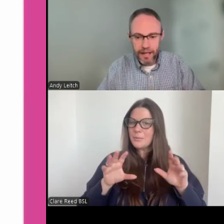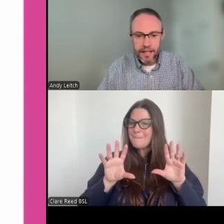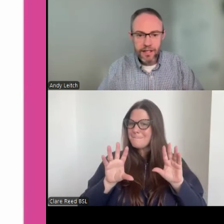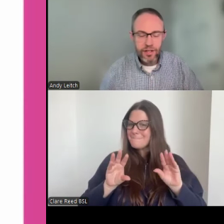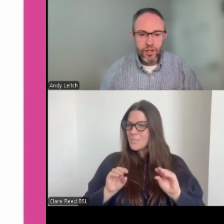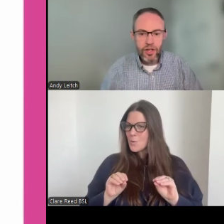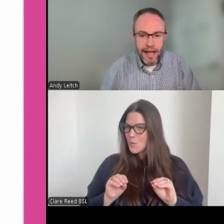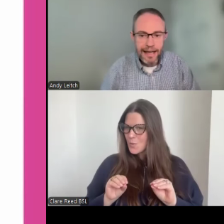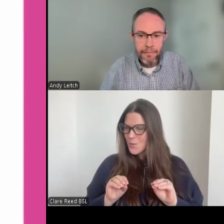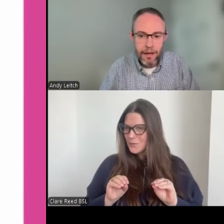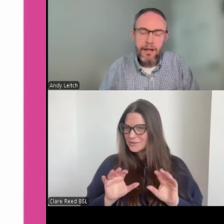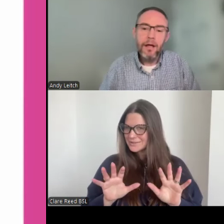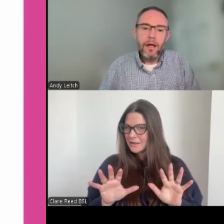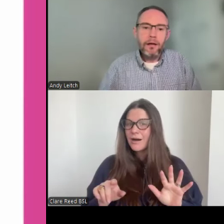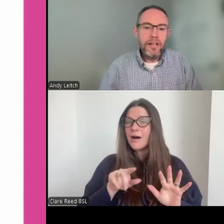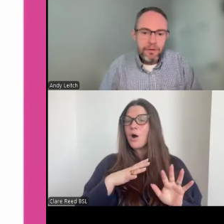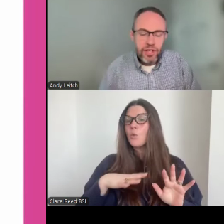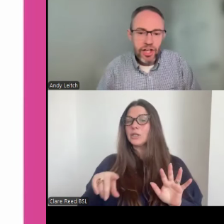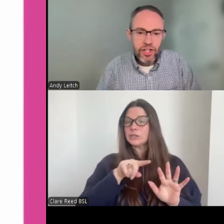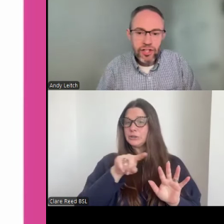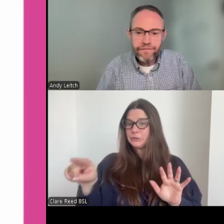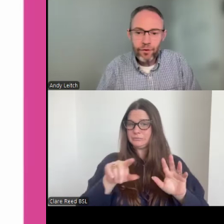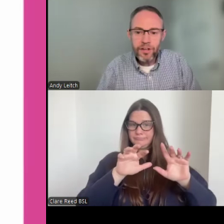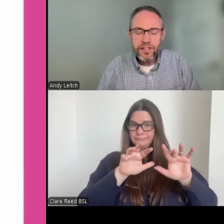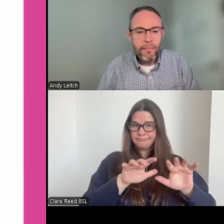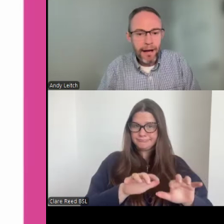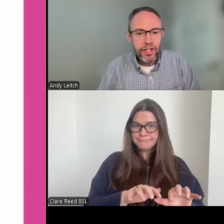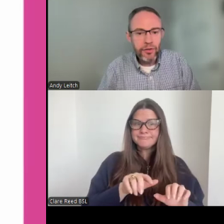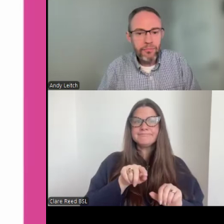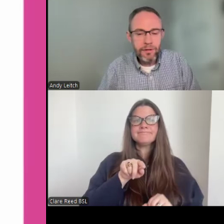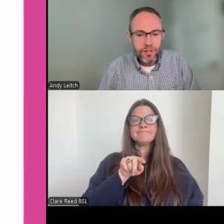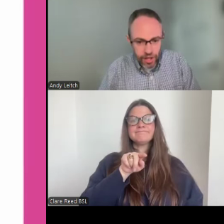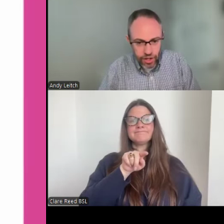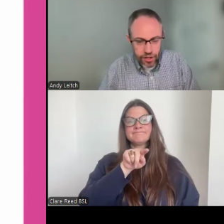please, to name suggestions for this imaginary musician.